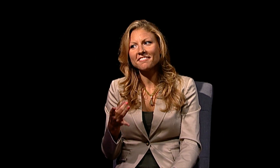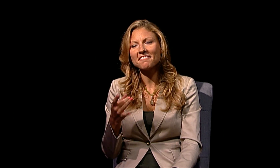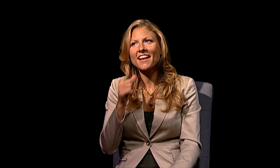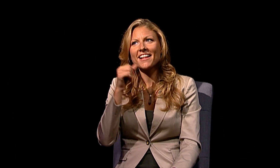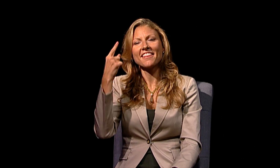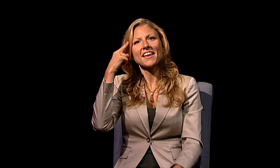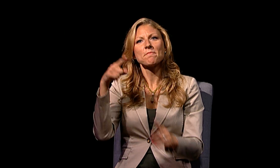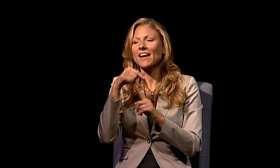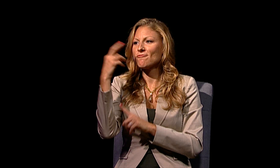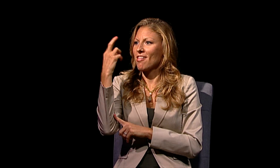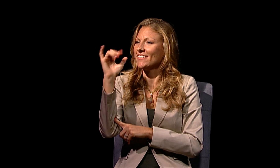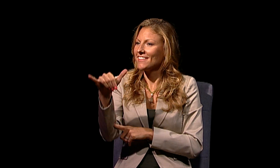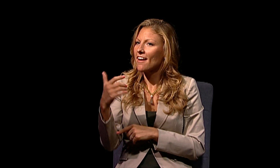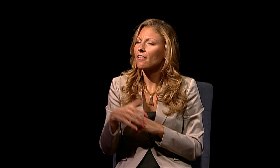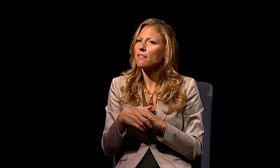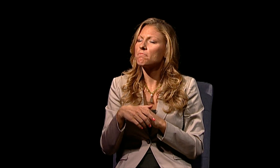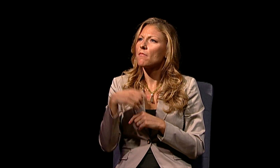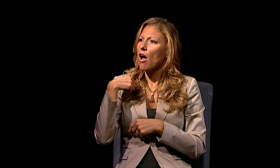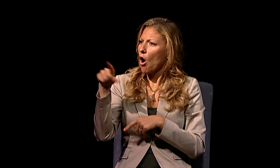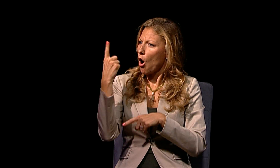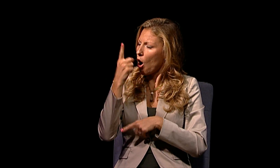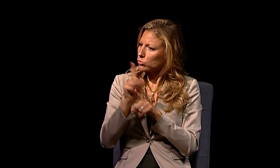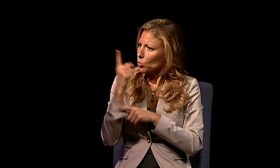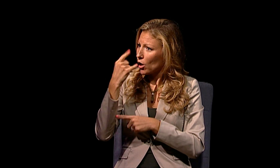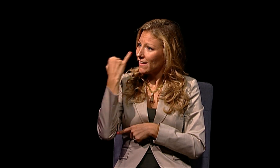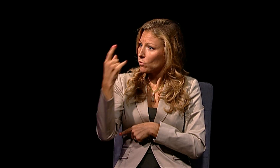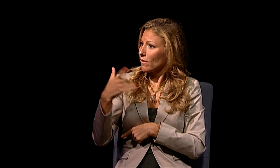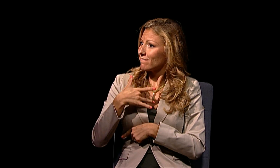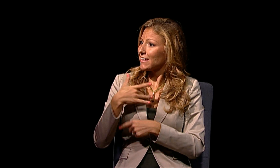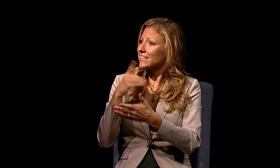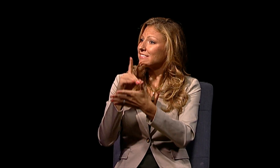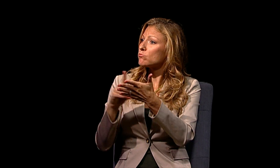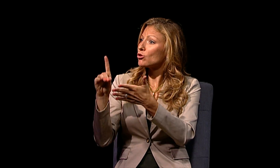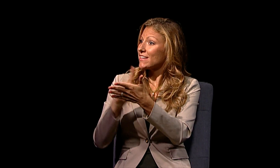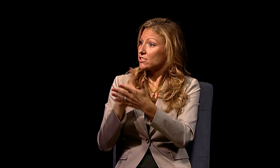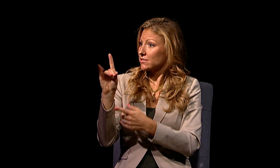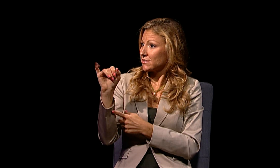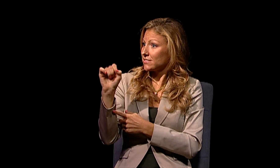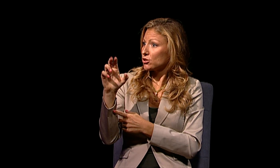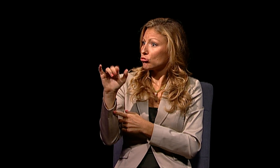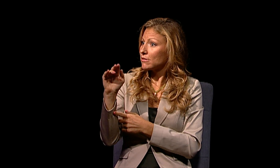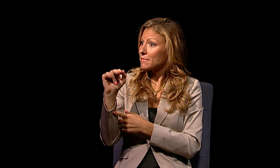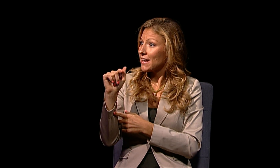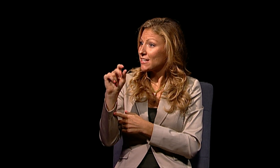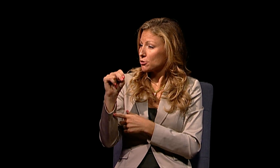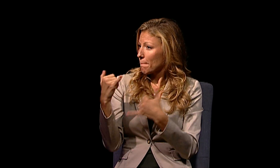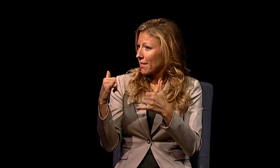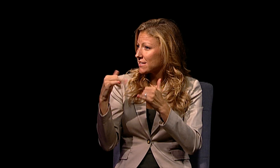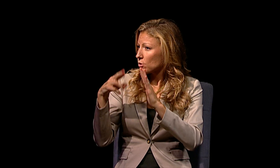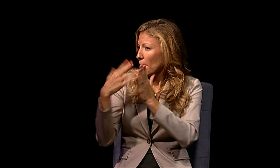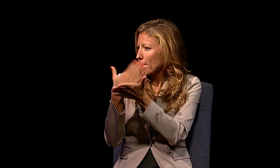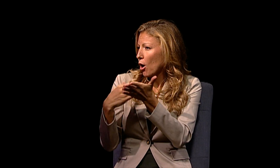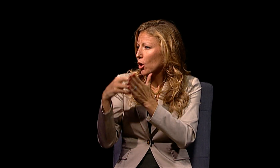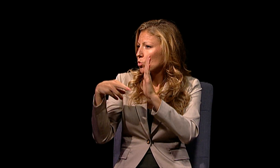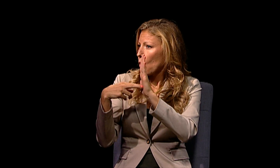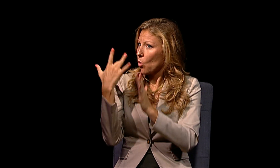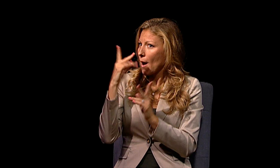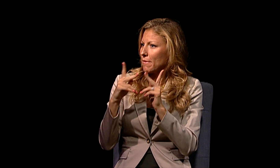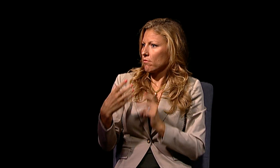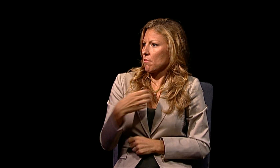THAT'S REALLY INTERESTING. I'VE NEVER REALIZED THAT, THAT'S REALLY INTERESTING. DO YOU FEEL THAT THERE'S SOME DISCRIMINATION,